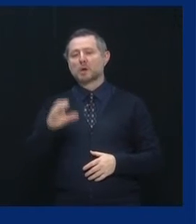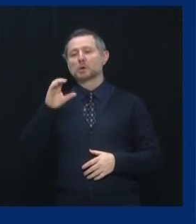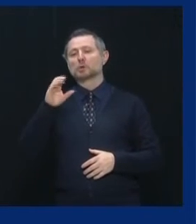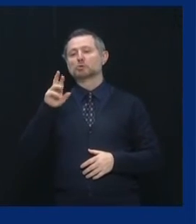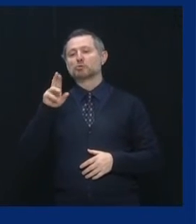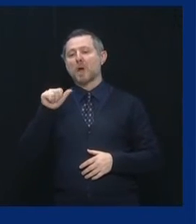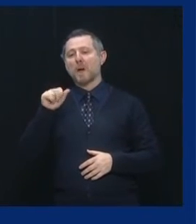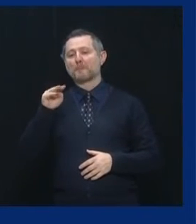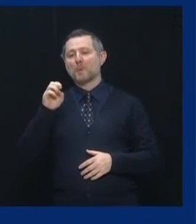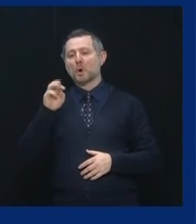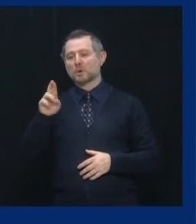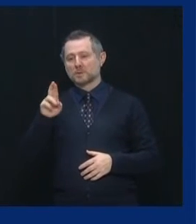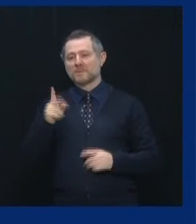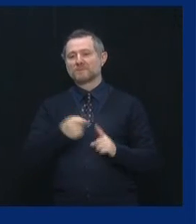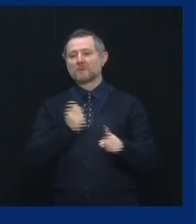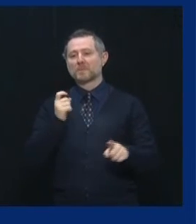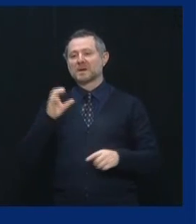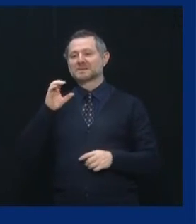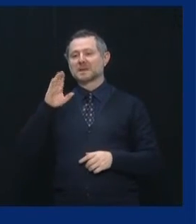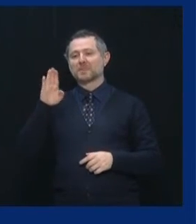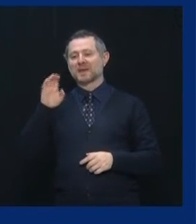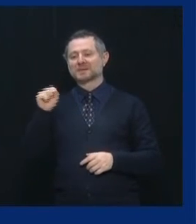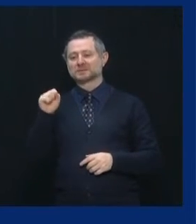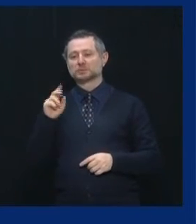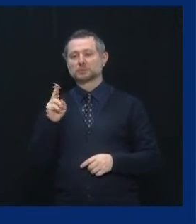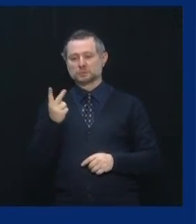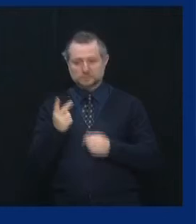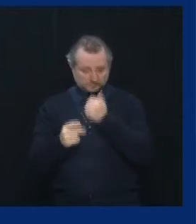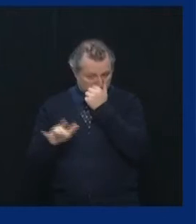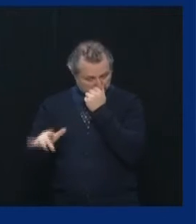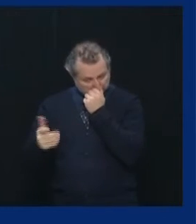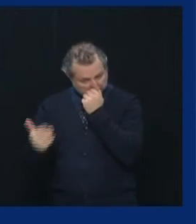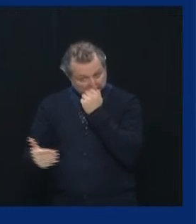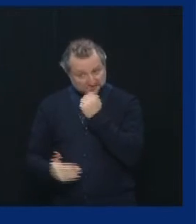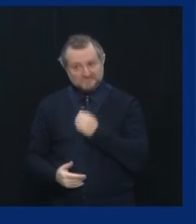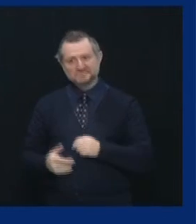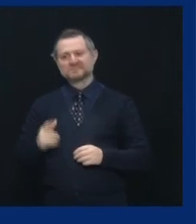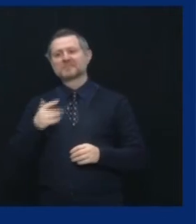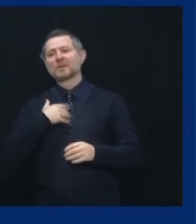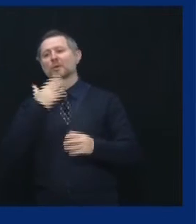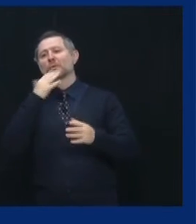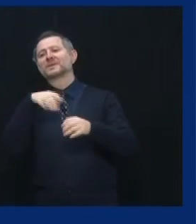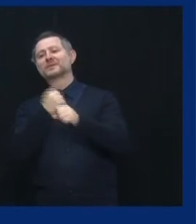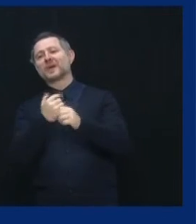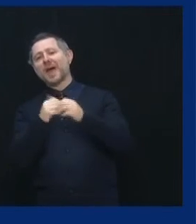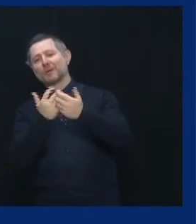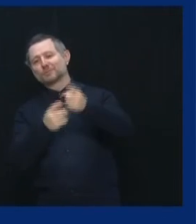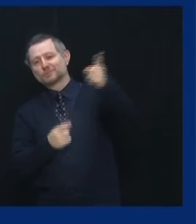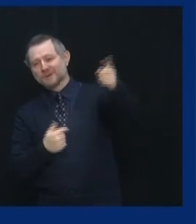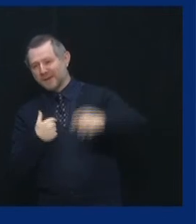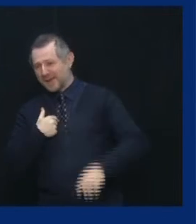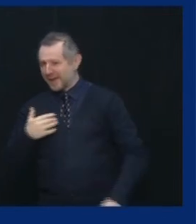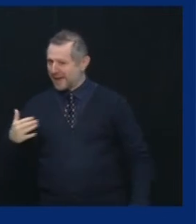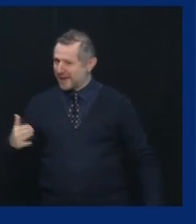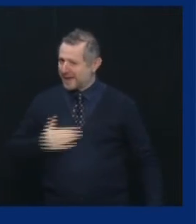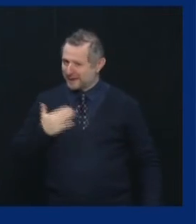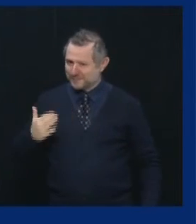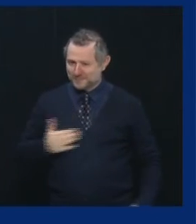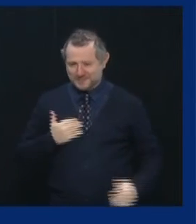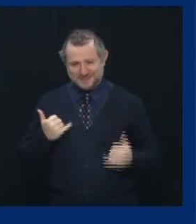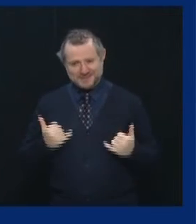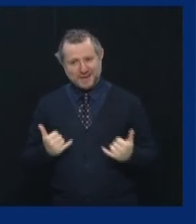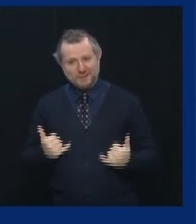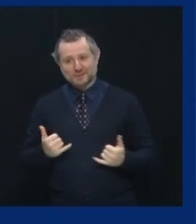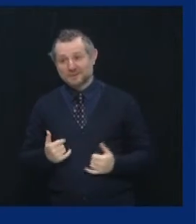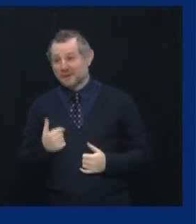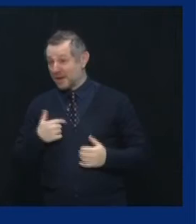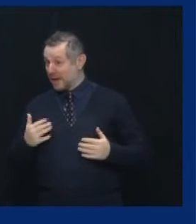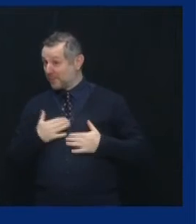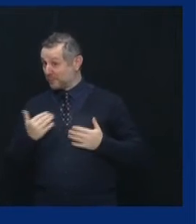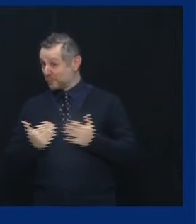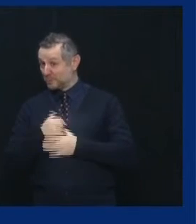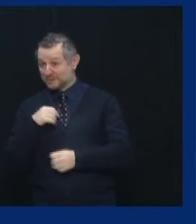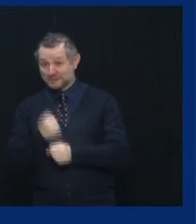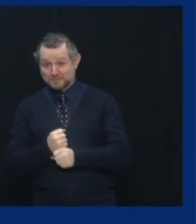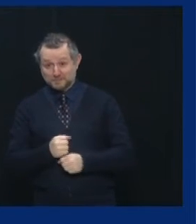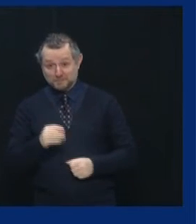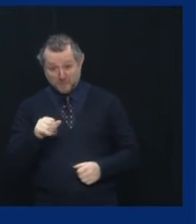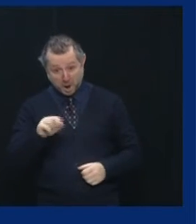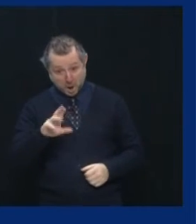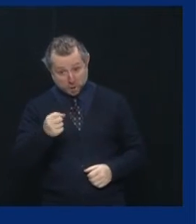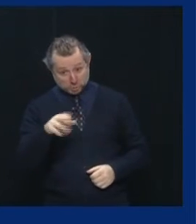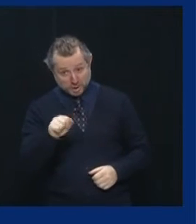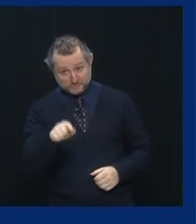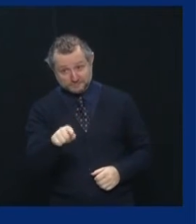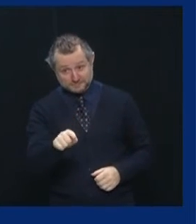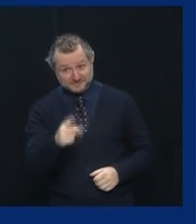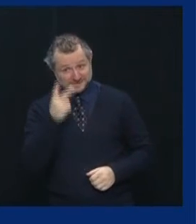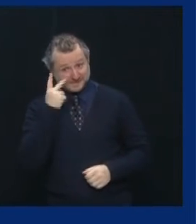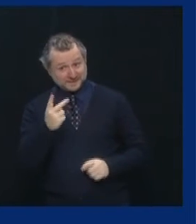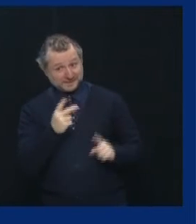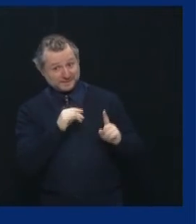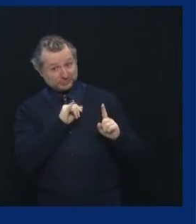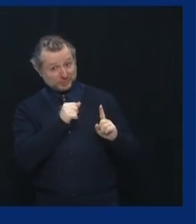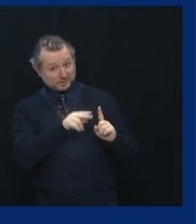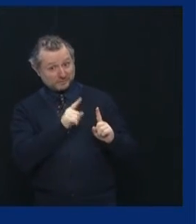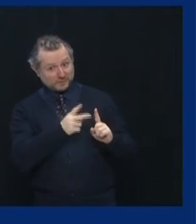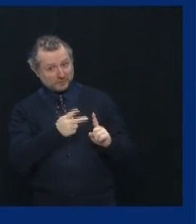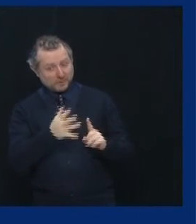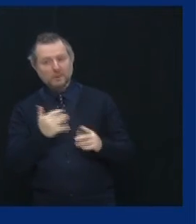NEXT QUESTION, BRATER.